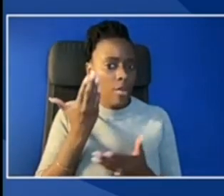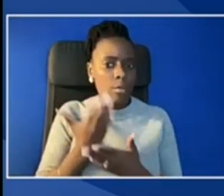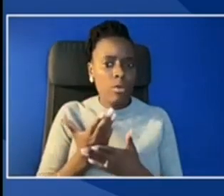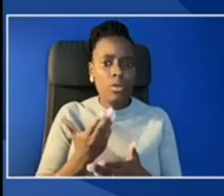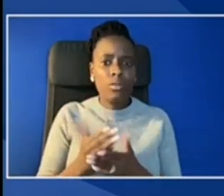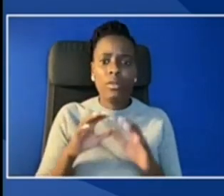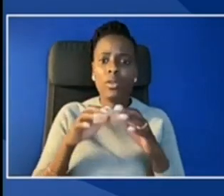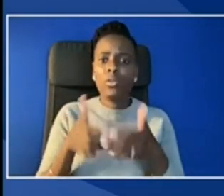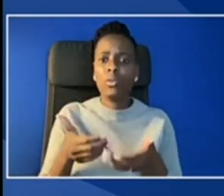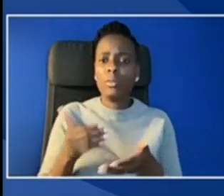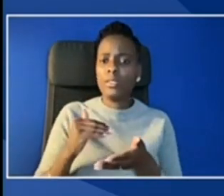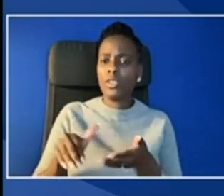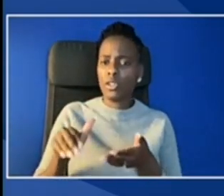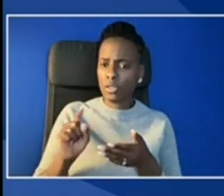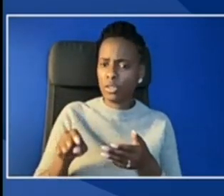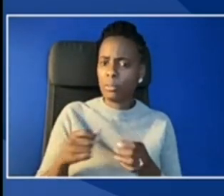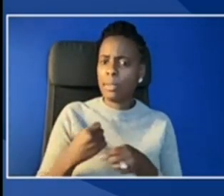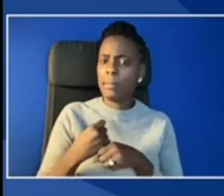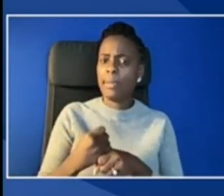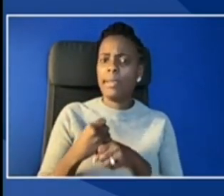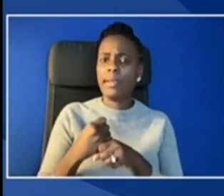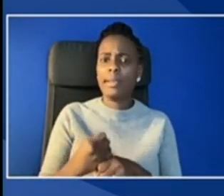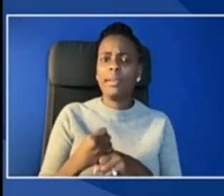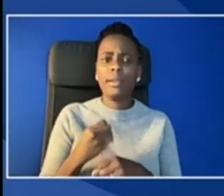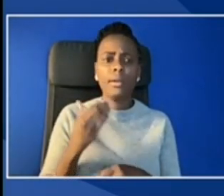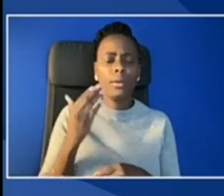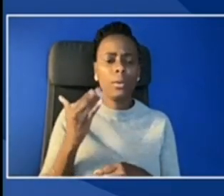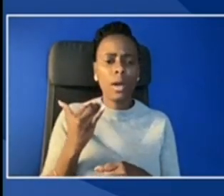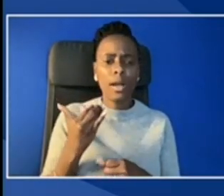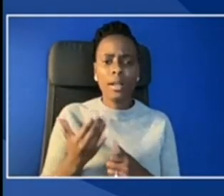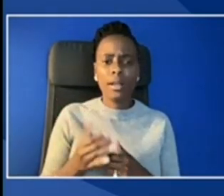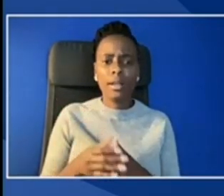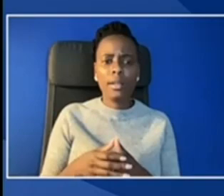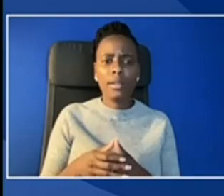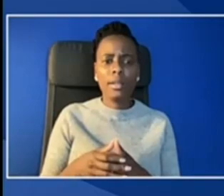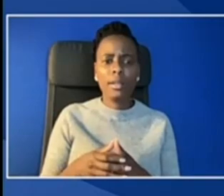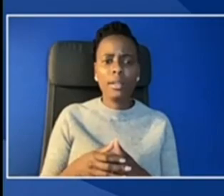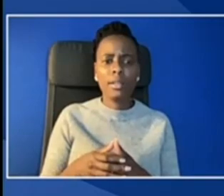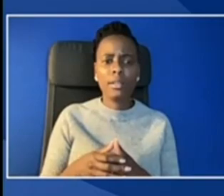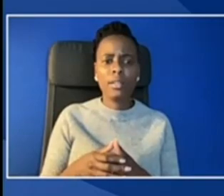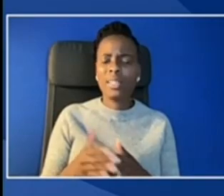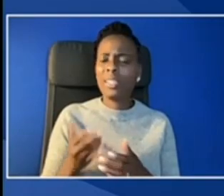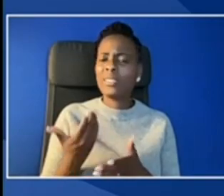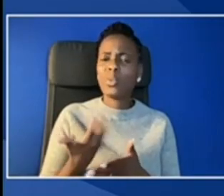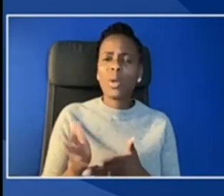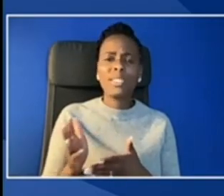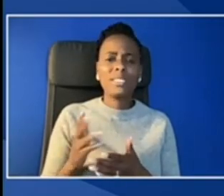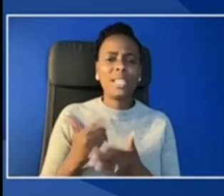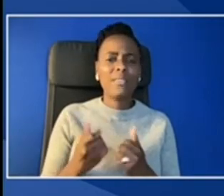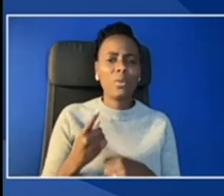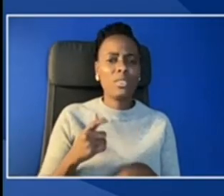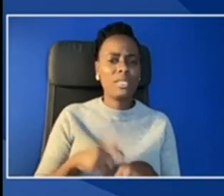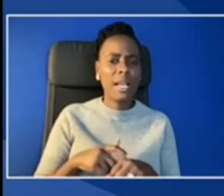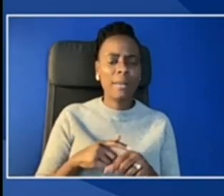should be made because I think it's just wasting everyone's time to go case by case from each student when all the students